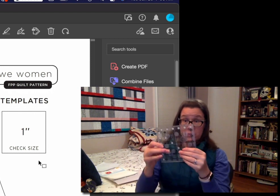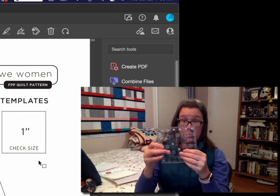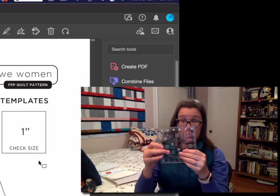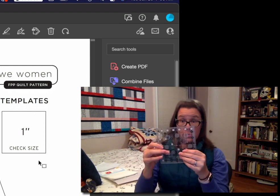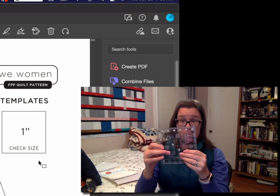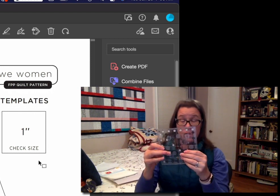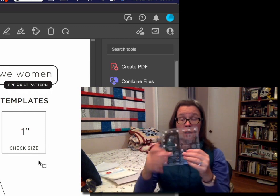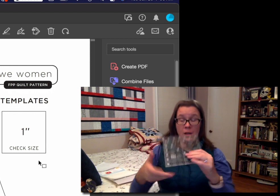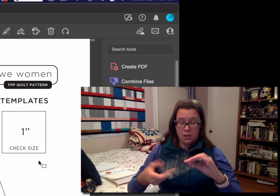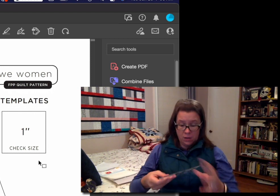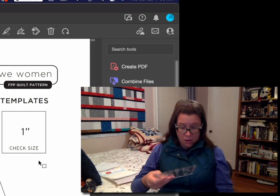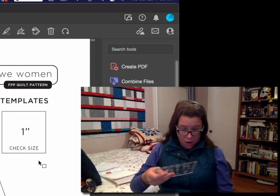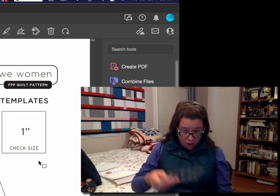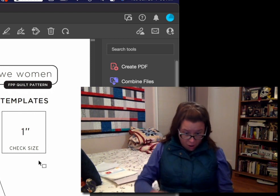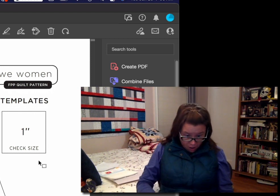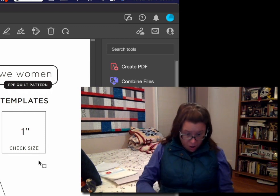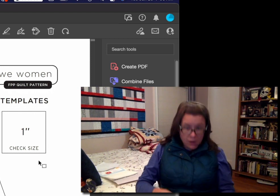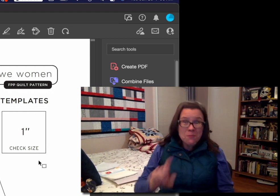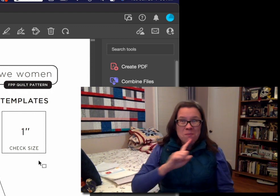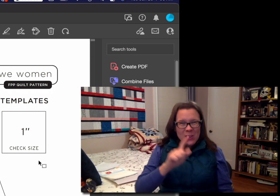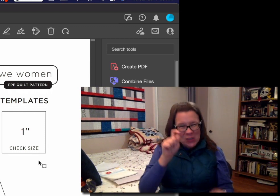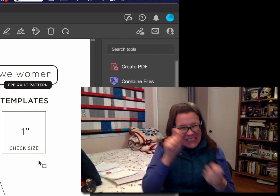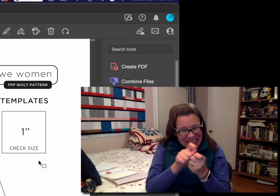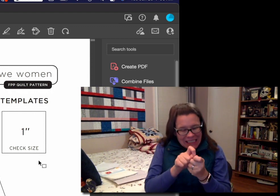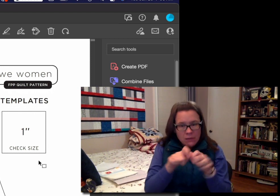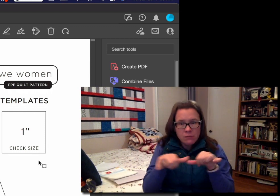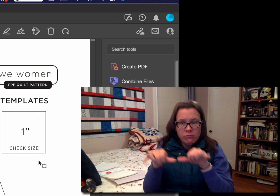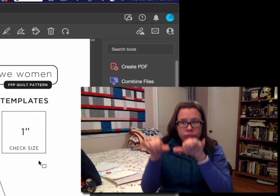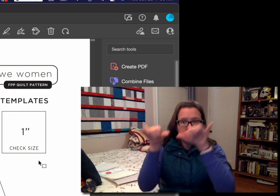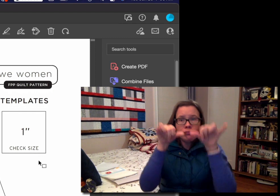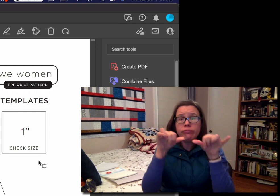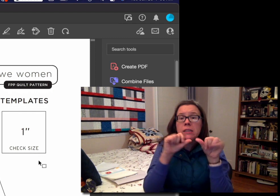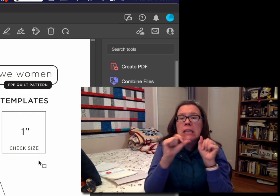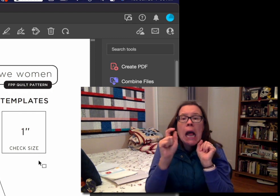So that whether you make it for yourself or make it for other people, you have the correct size.